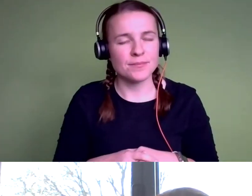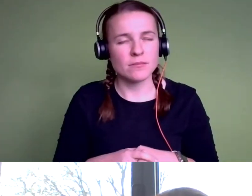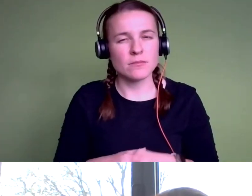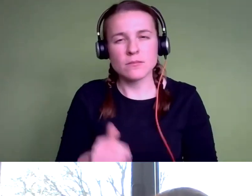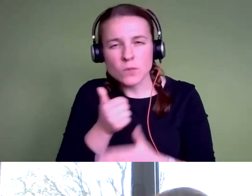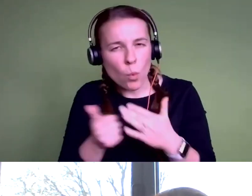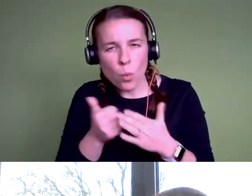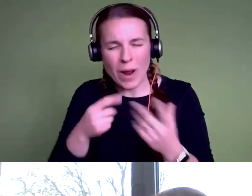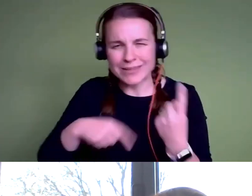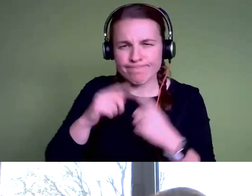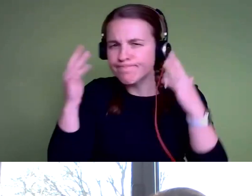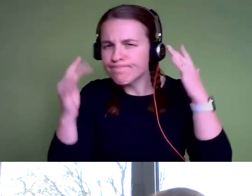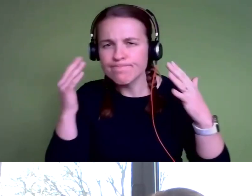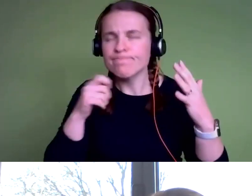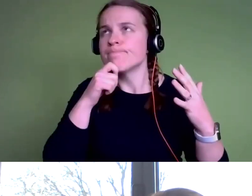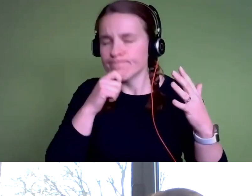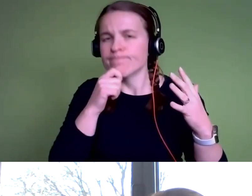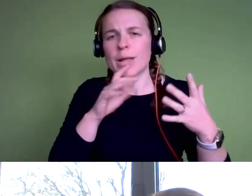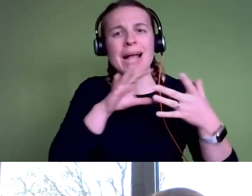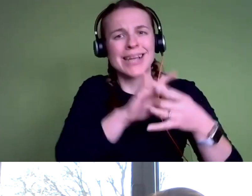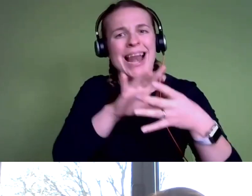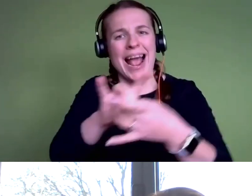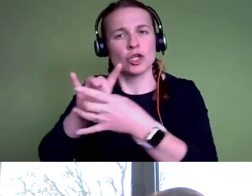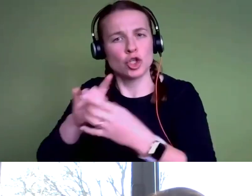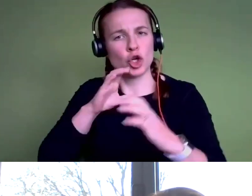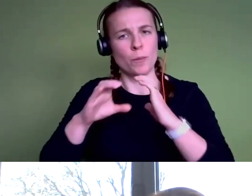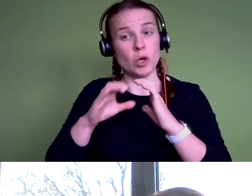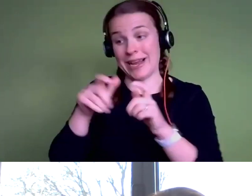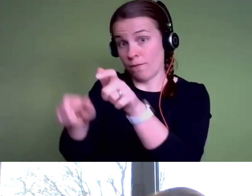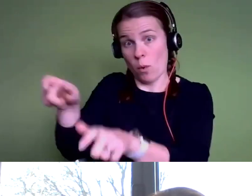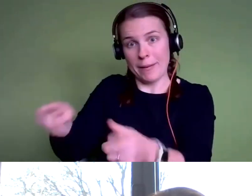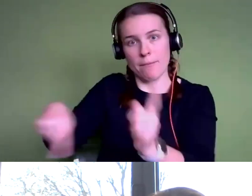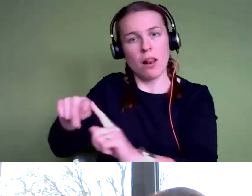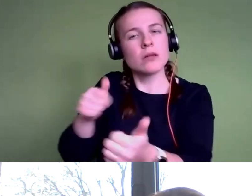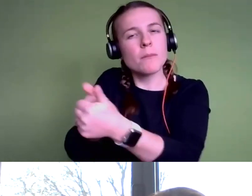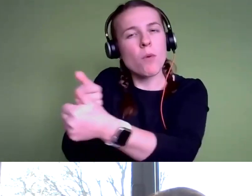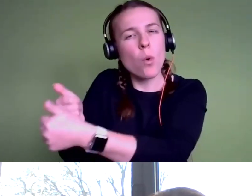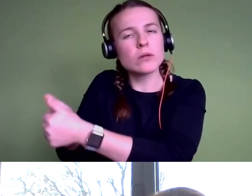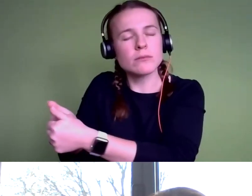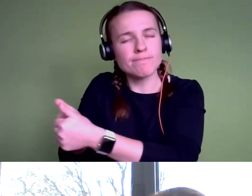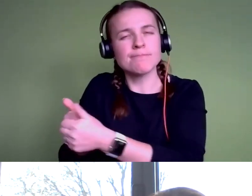and innovation to the projects that we are delivering at Sense.